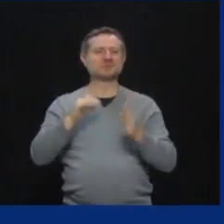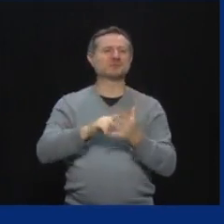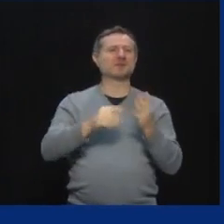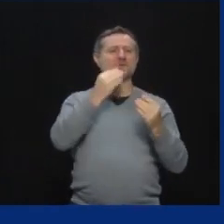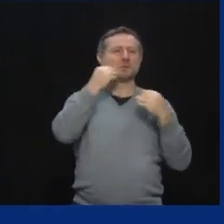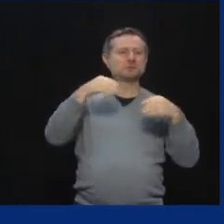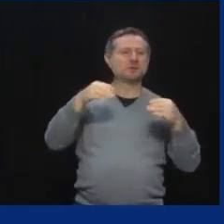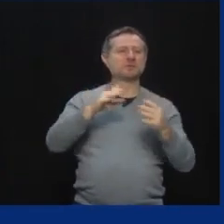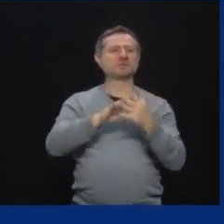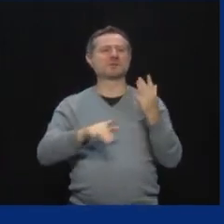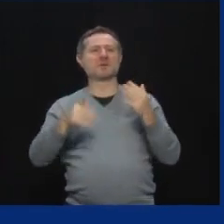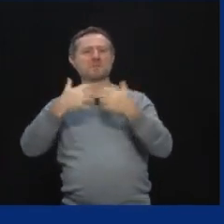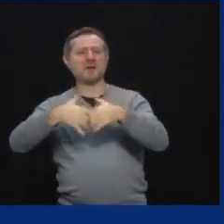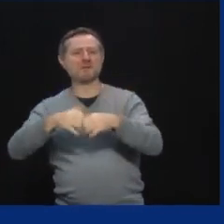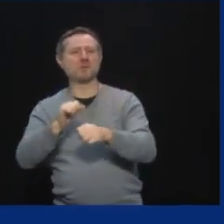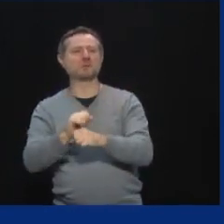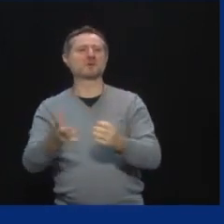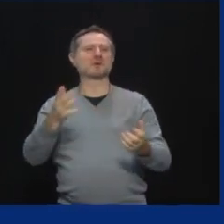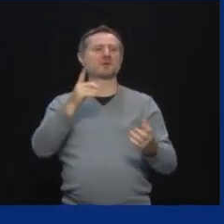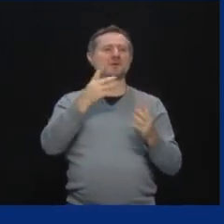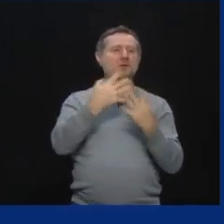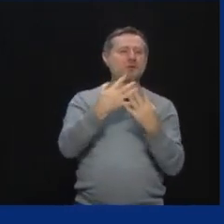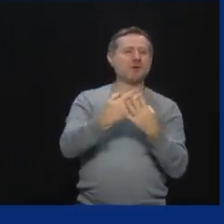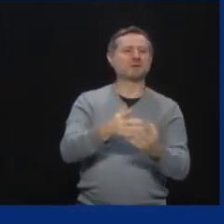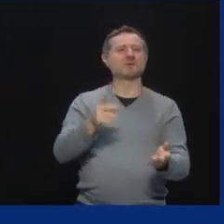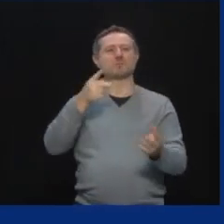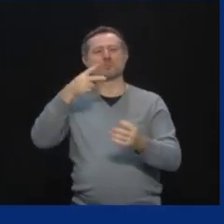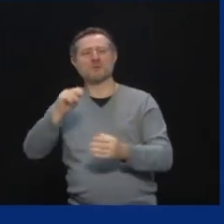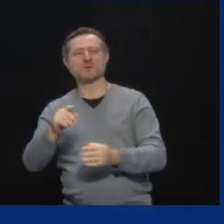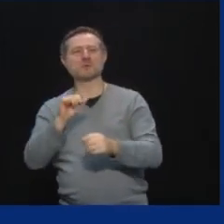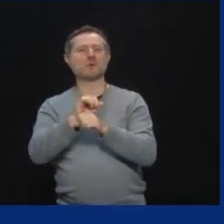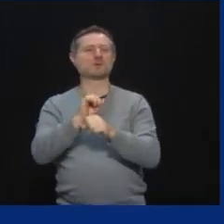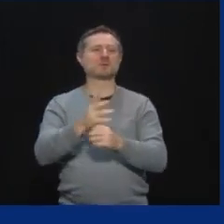high risk occupations but I'm also hopeful that this will actually be